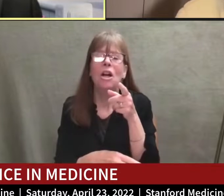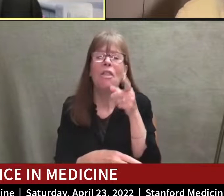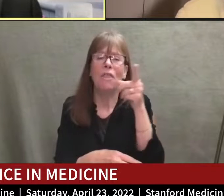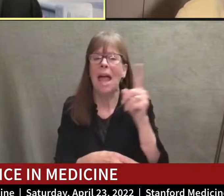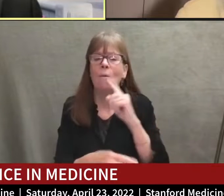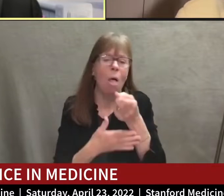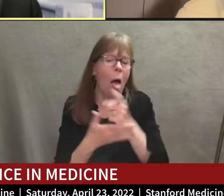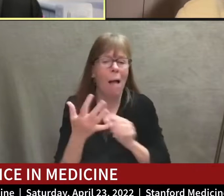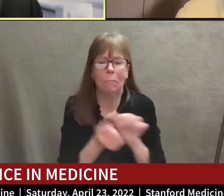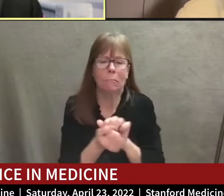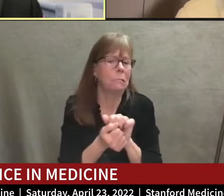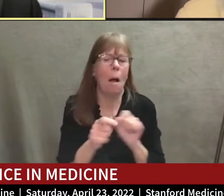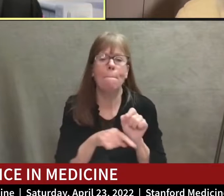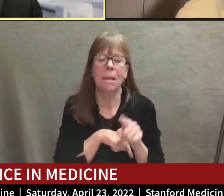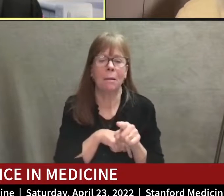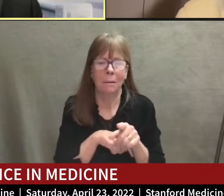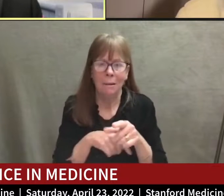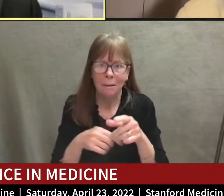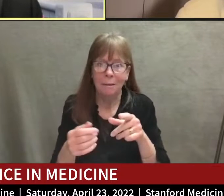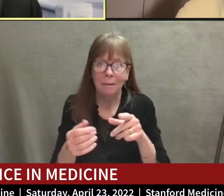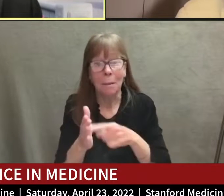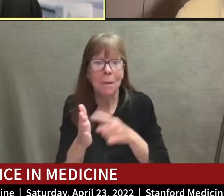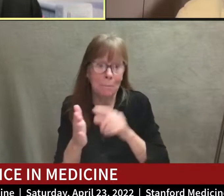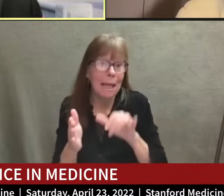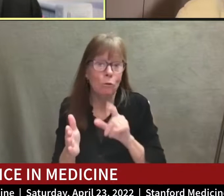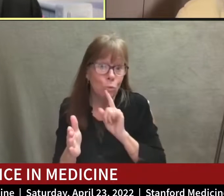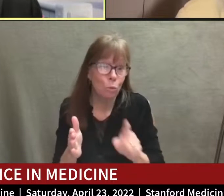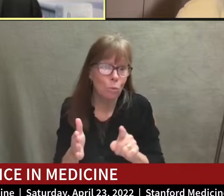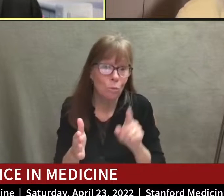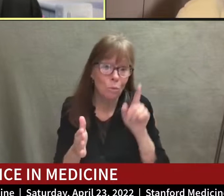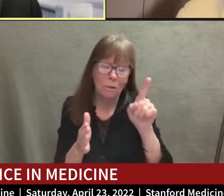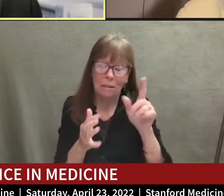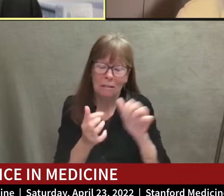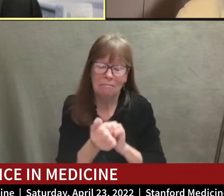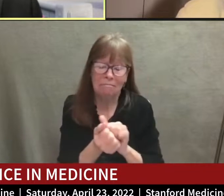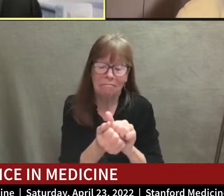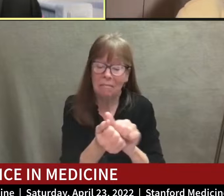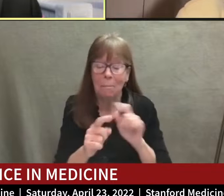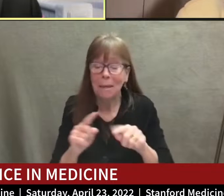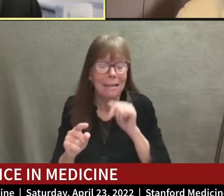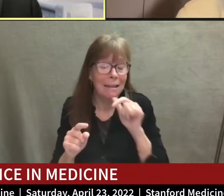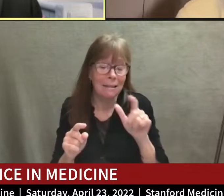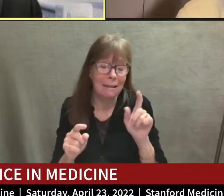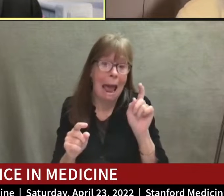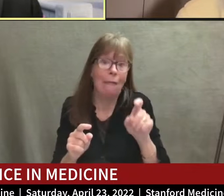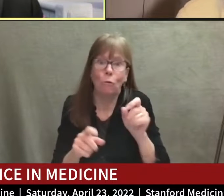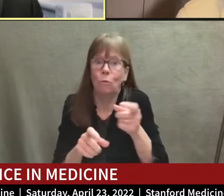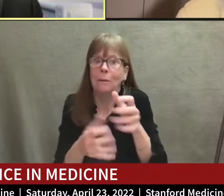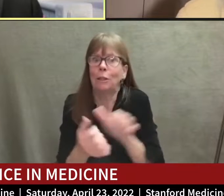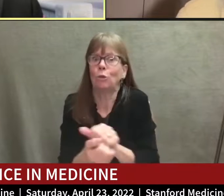which is sometimes true, but not always, it doesn't have to be the case. And then this idea